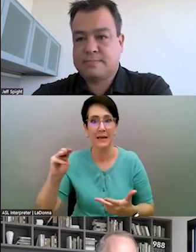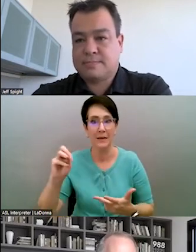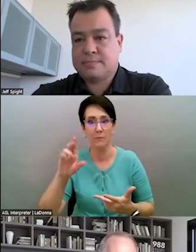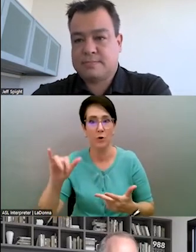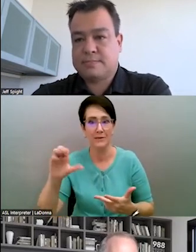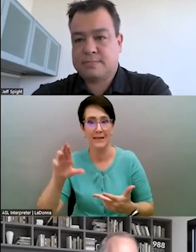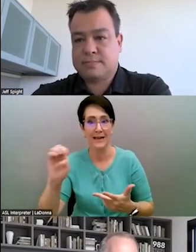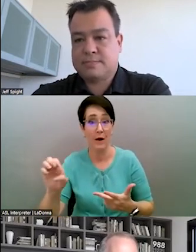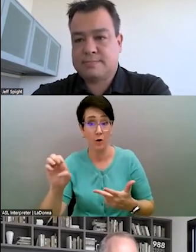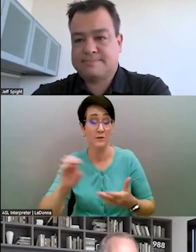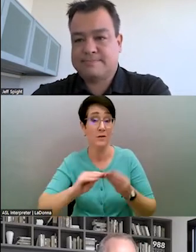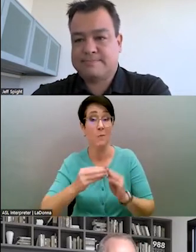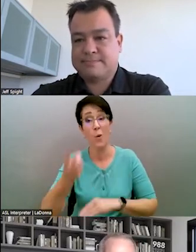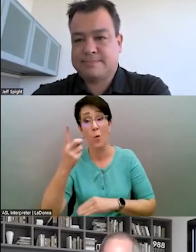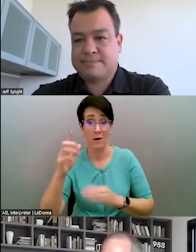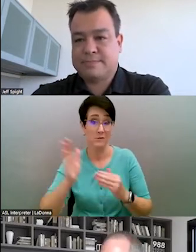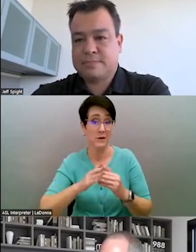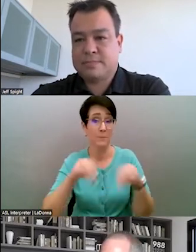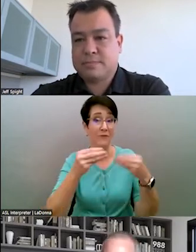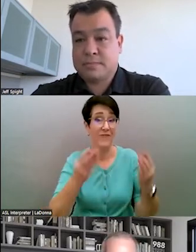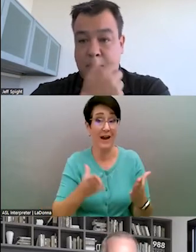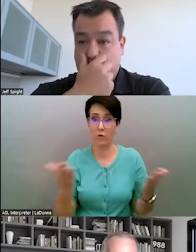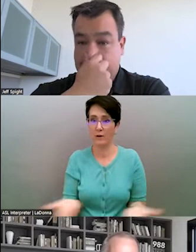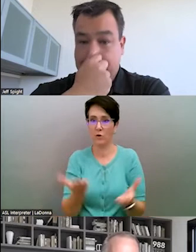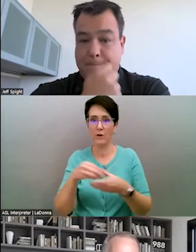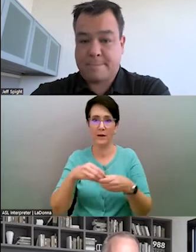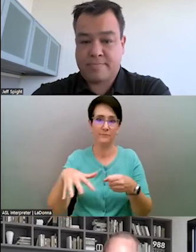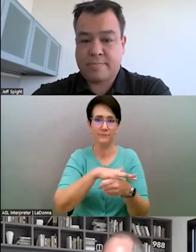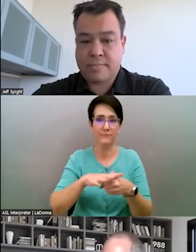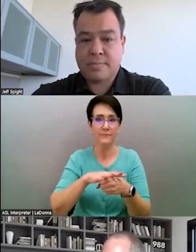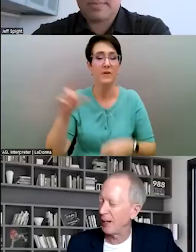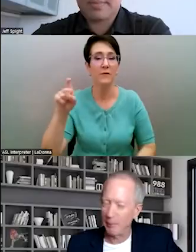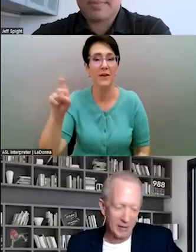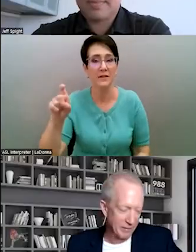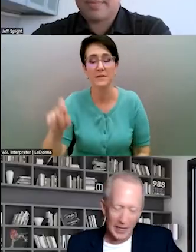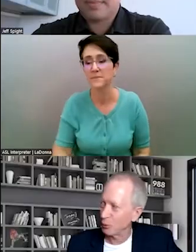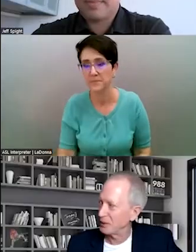HERE IN PHOENIX. SO, LET'S GO TO, A ROUNDTABLE FOR A, MOMENT. I HAVE A FOLLOW UP QUESTION,